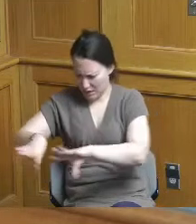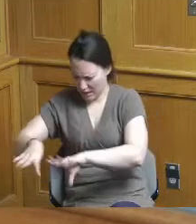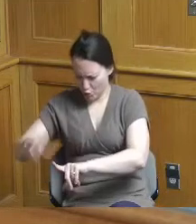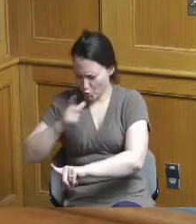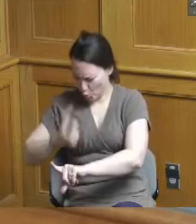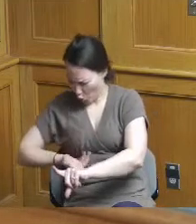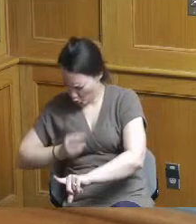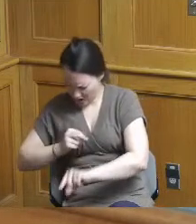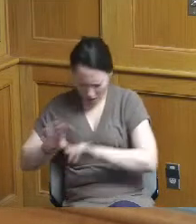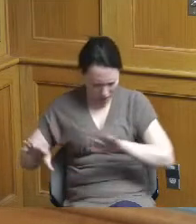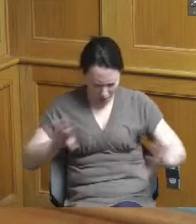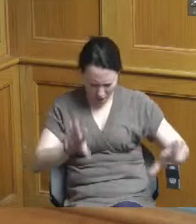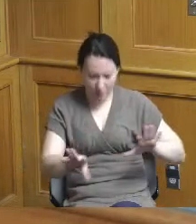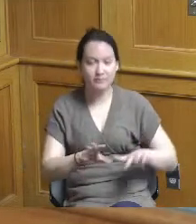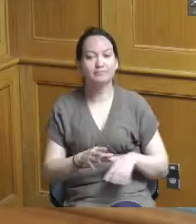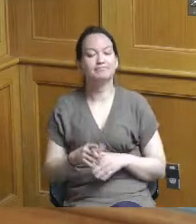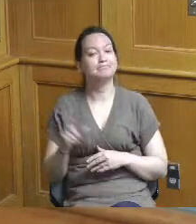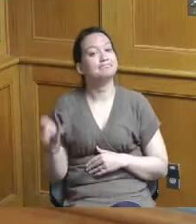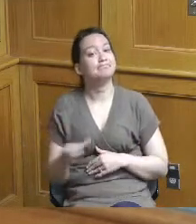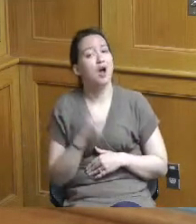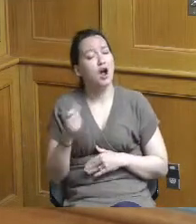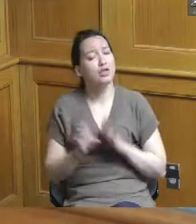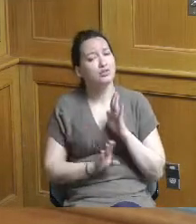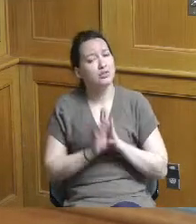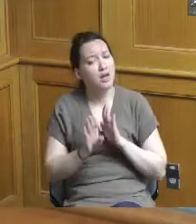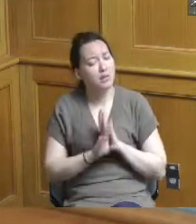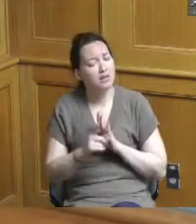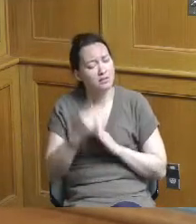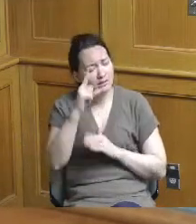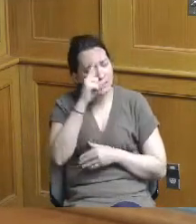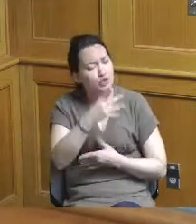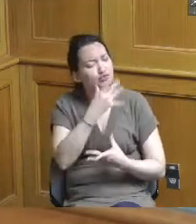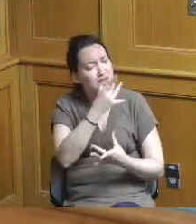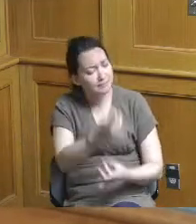the other thing is there's been some other developments I think is interesting everything